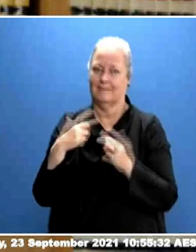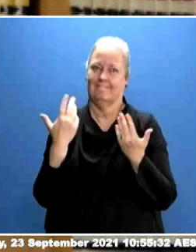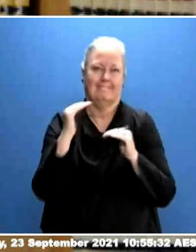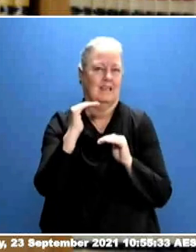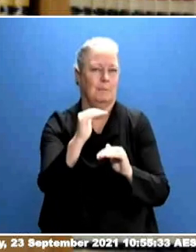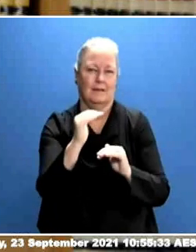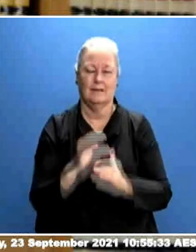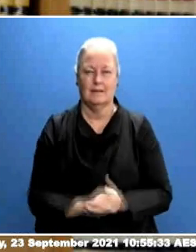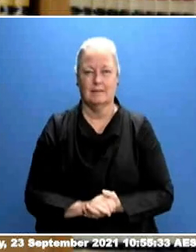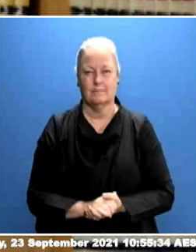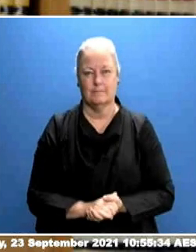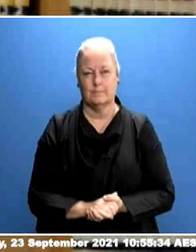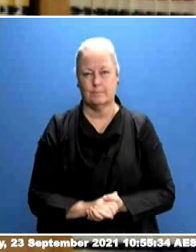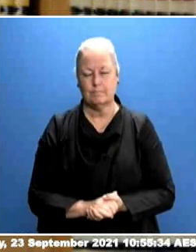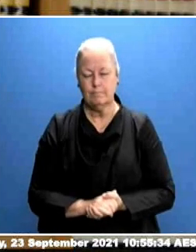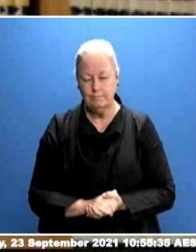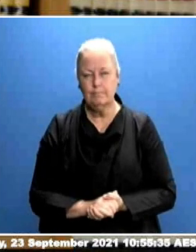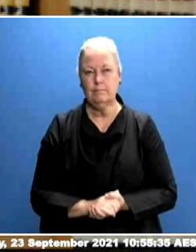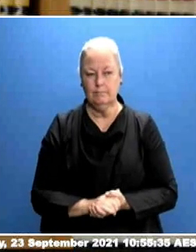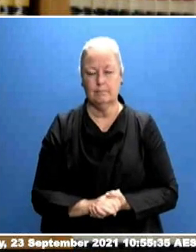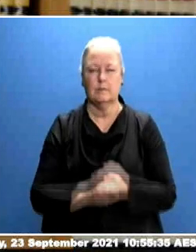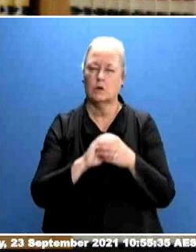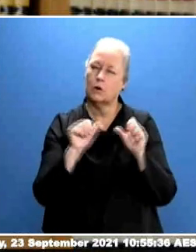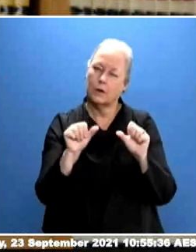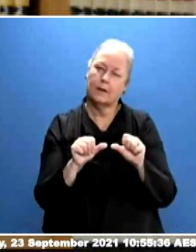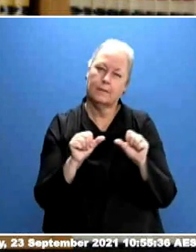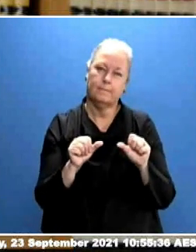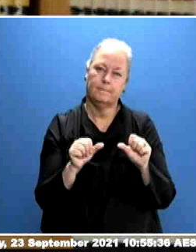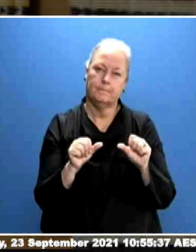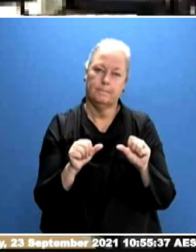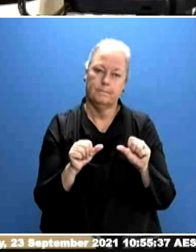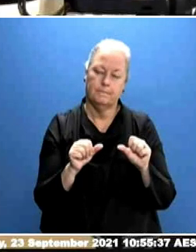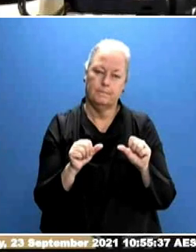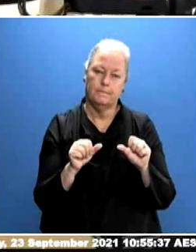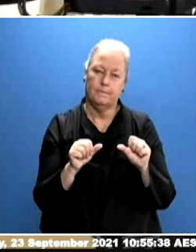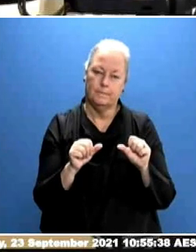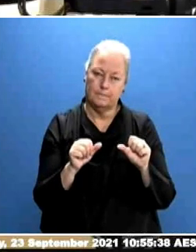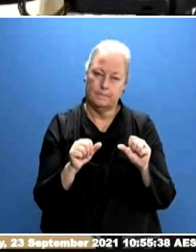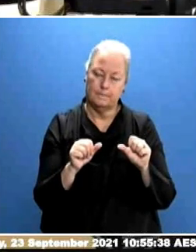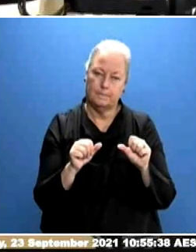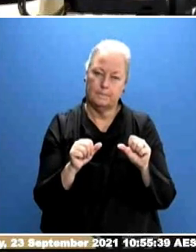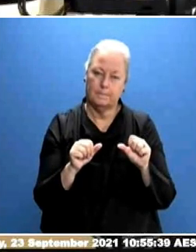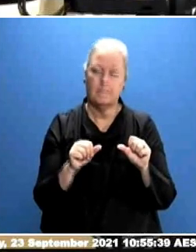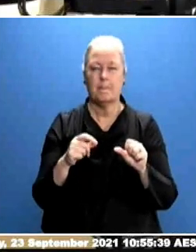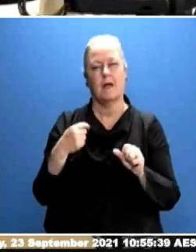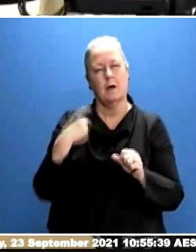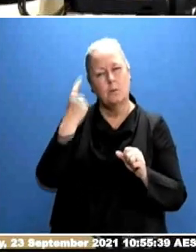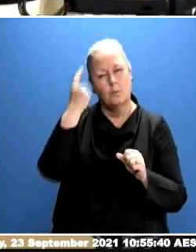What about in that area the possibility or potential